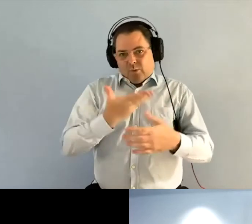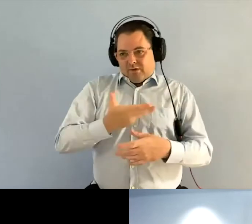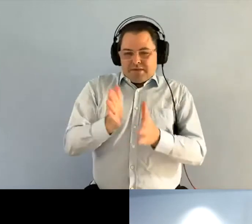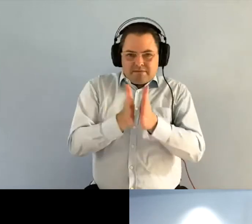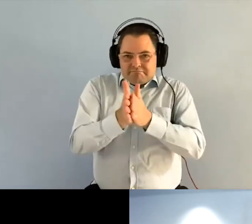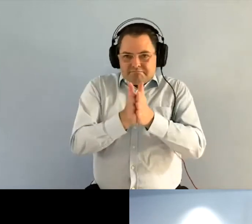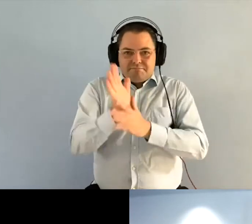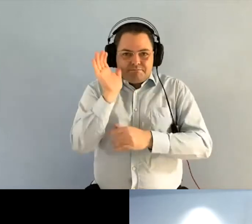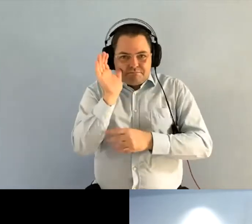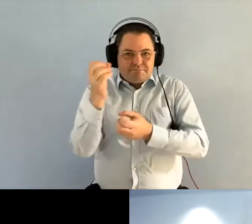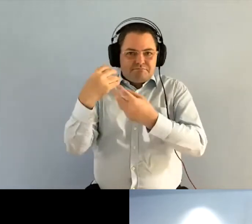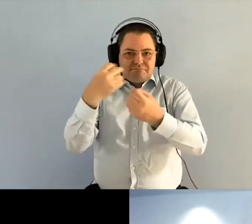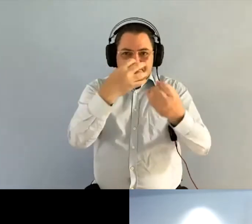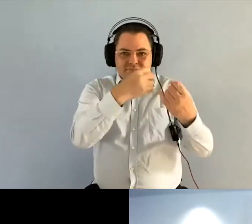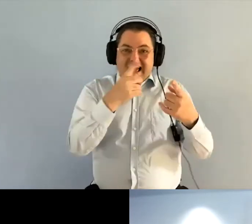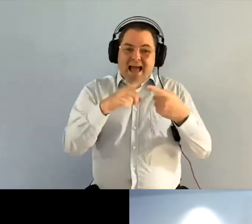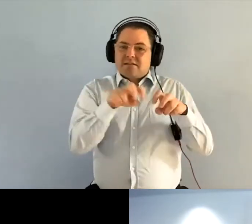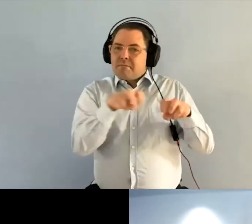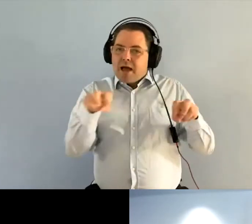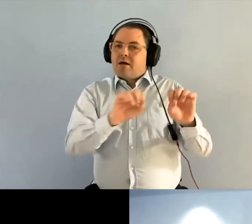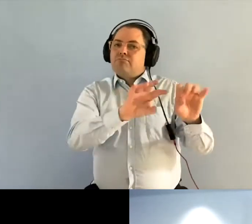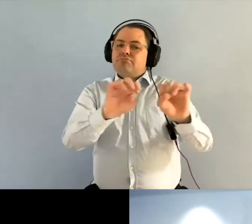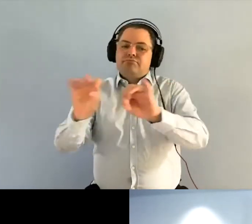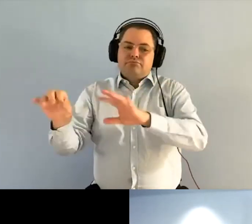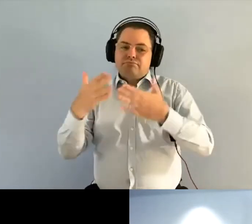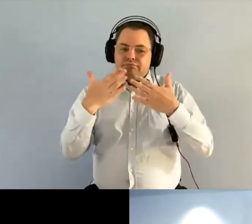This is a great opportunity. I'm very pleased to be part of it of the